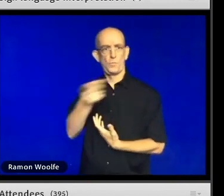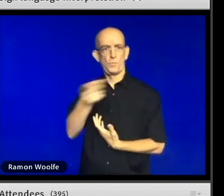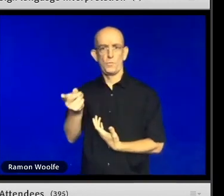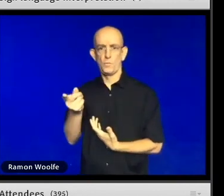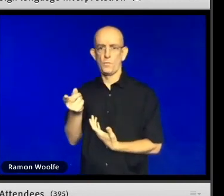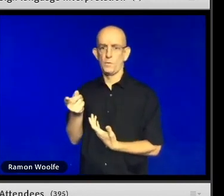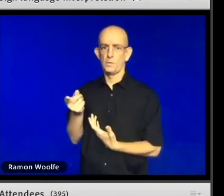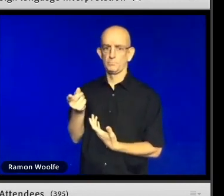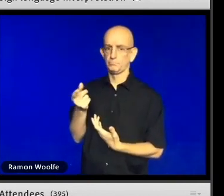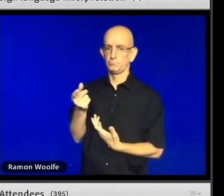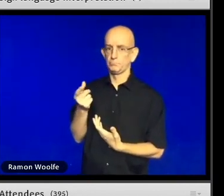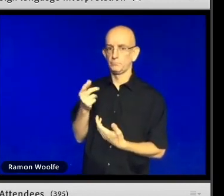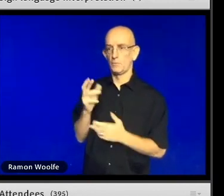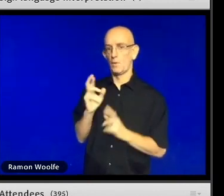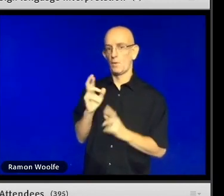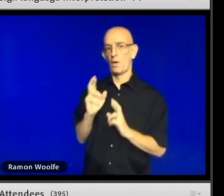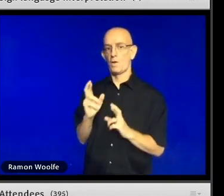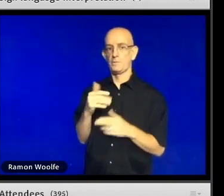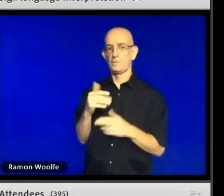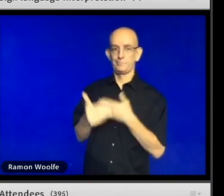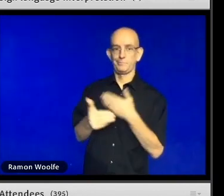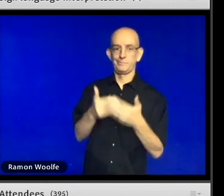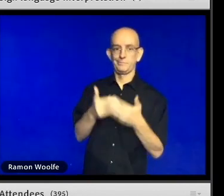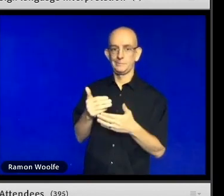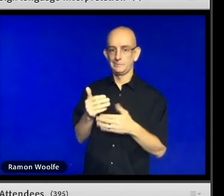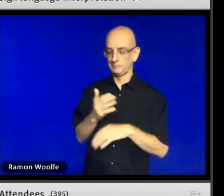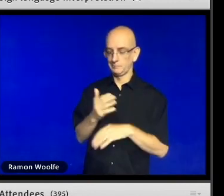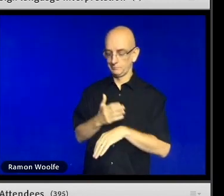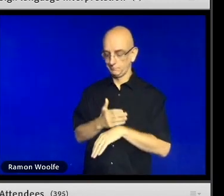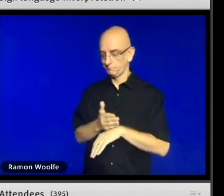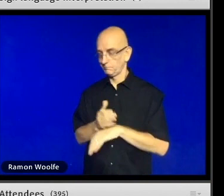contribute to the discussion and bring this great example.